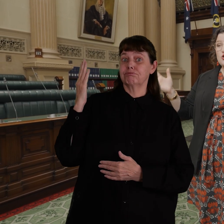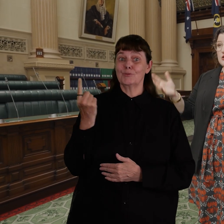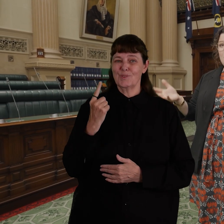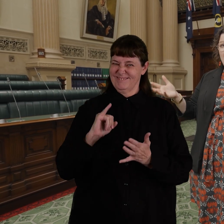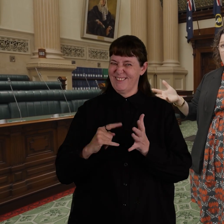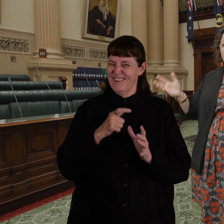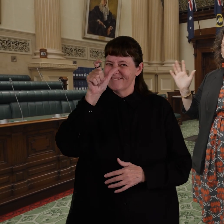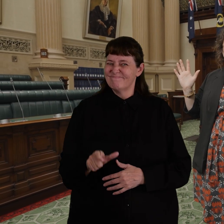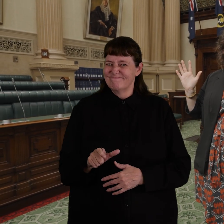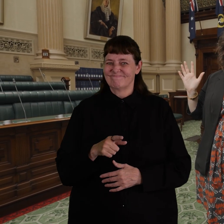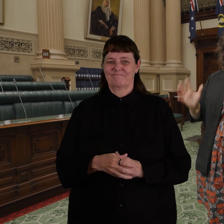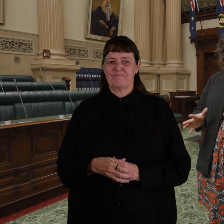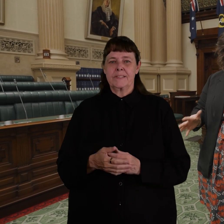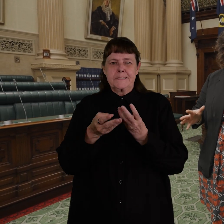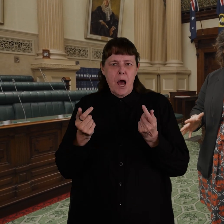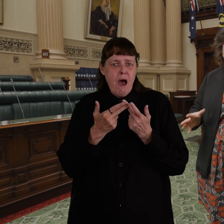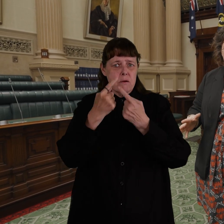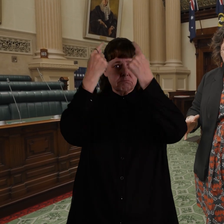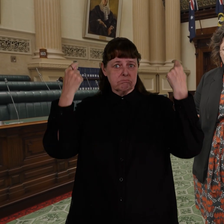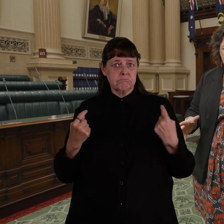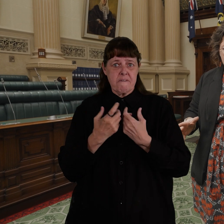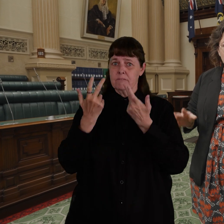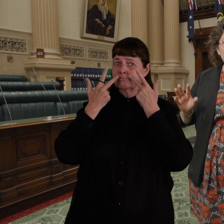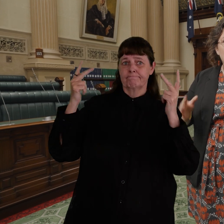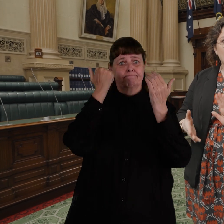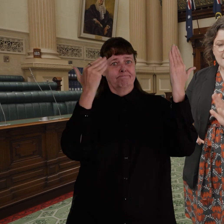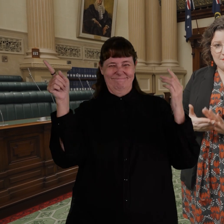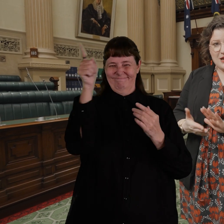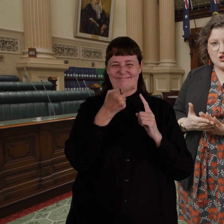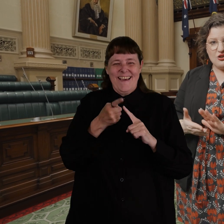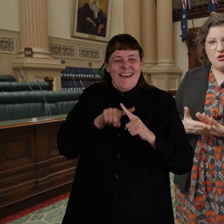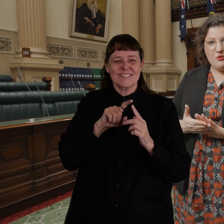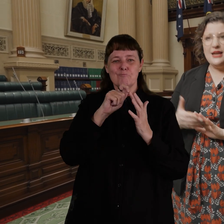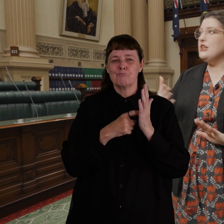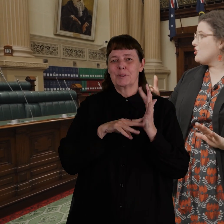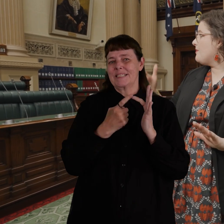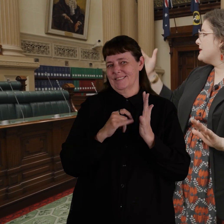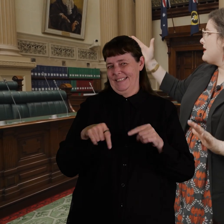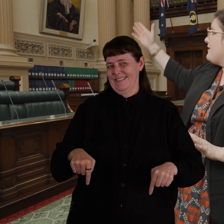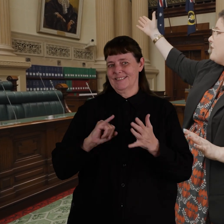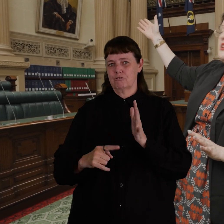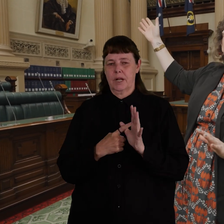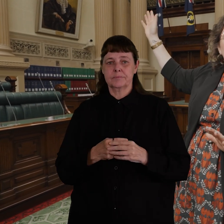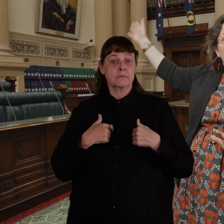portraits we have are former premiers in South Australia. I did mention already Thomas Playford.